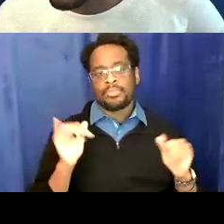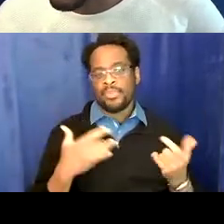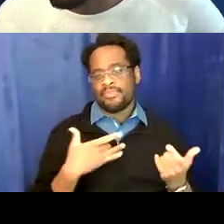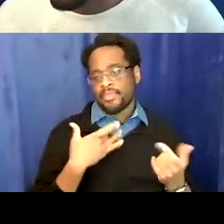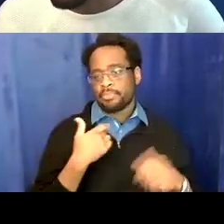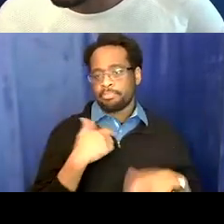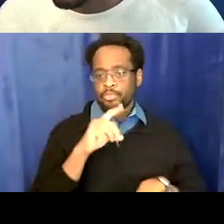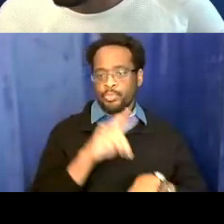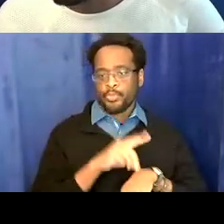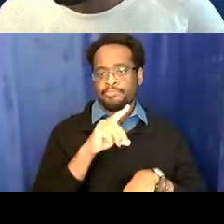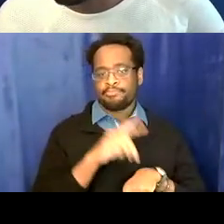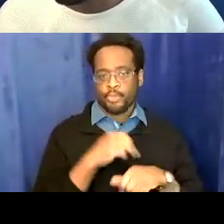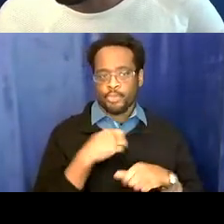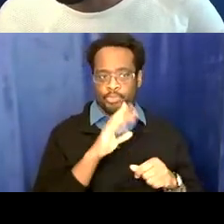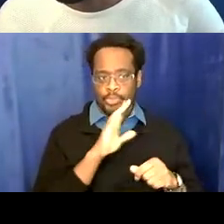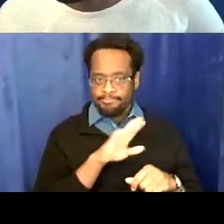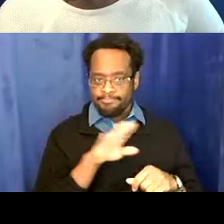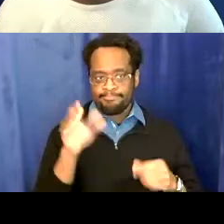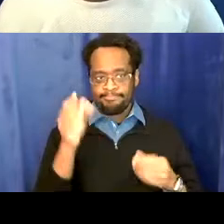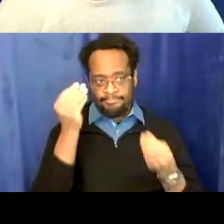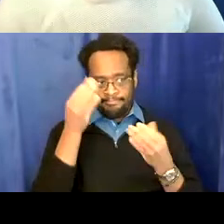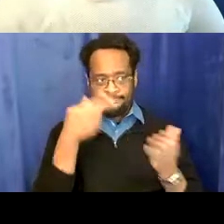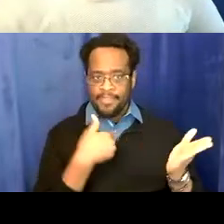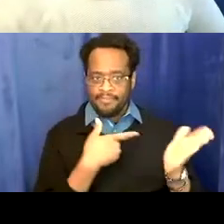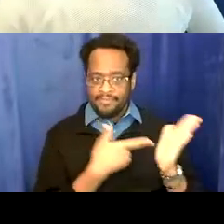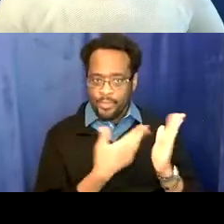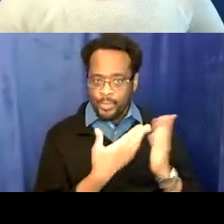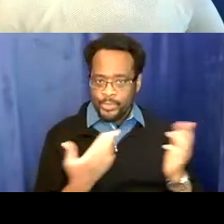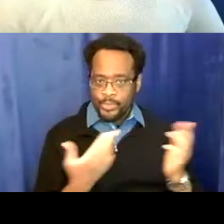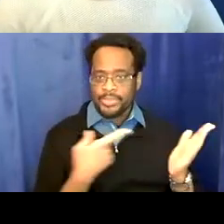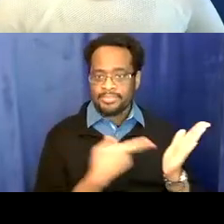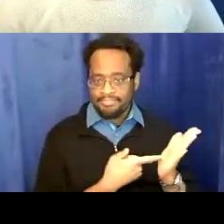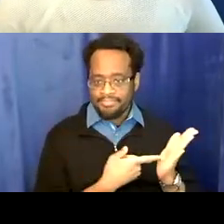about- um one moment please, the interpreter lost the spotlight.